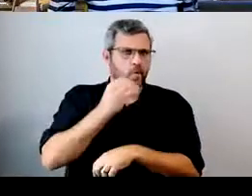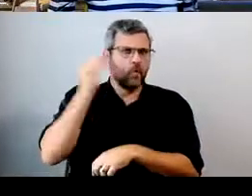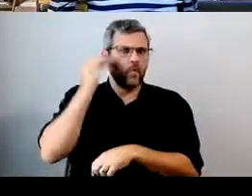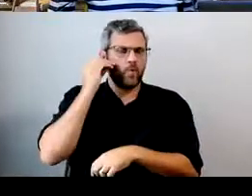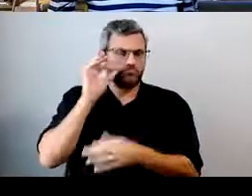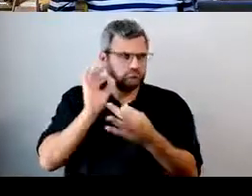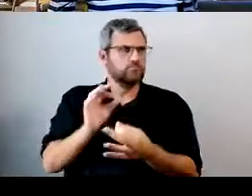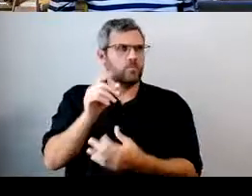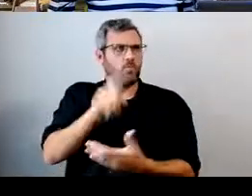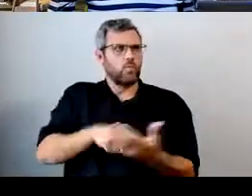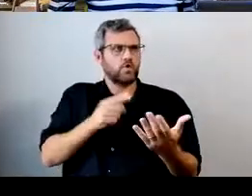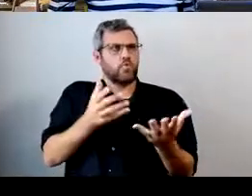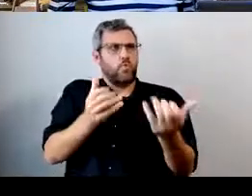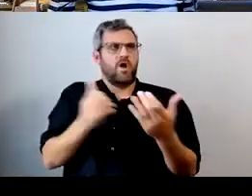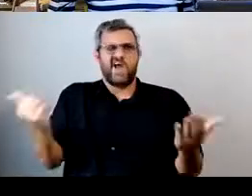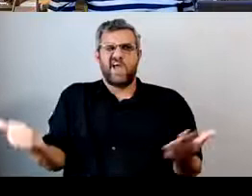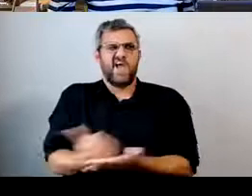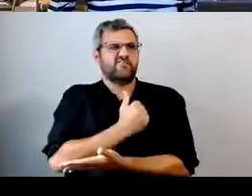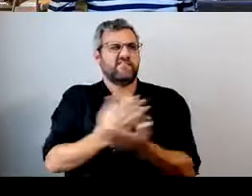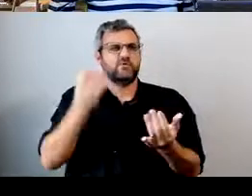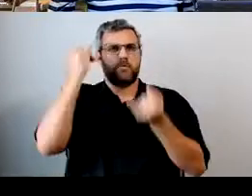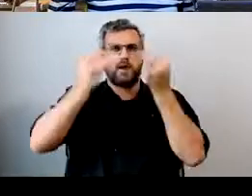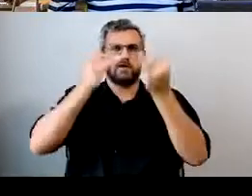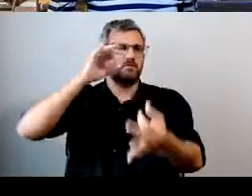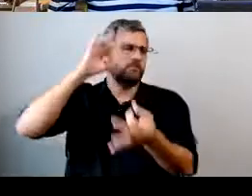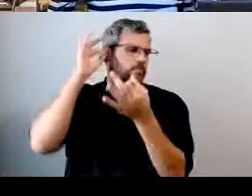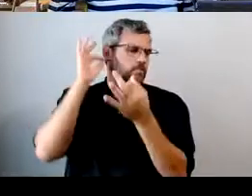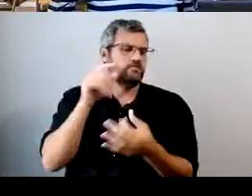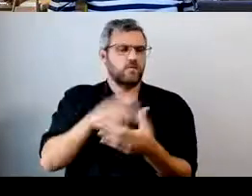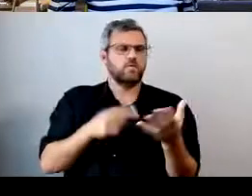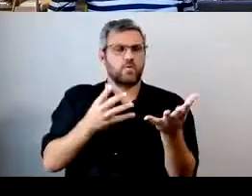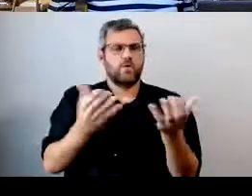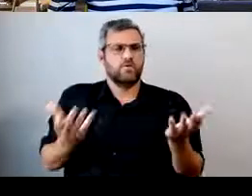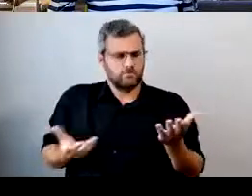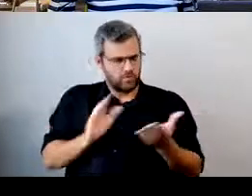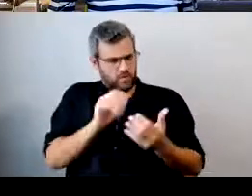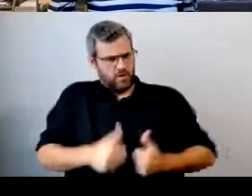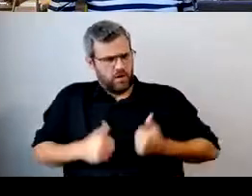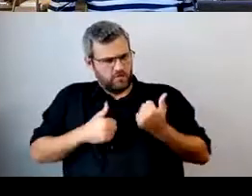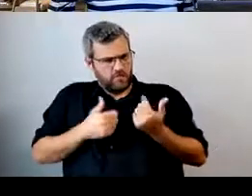it was everything you imagined and it's perfectly what you want, how would your life be different? And what would that look like?